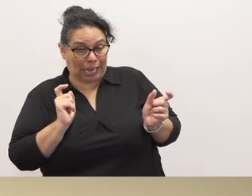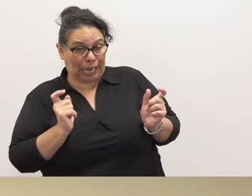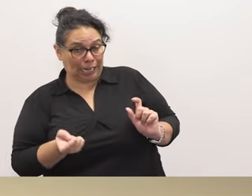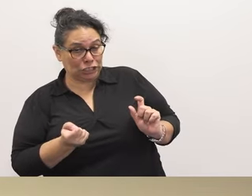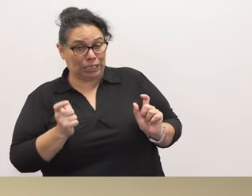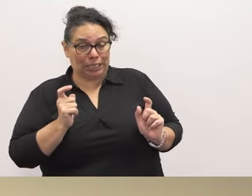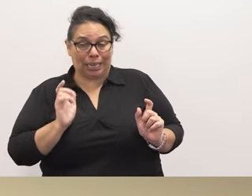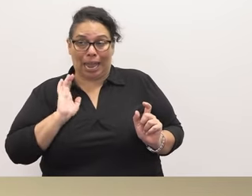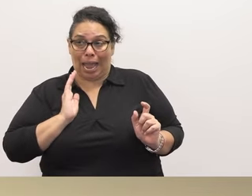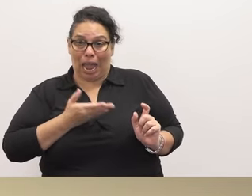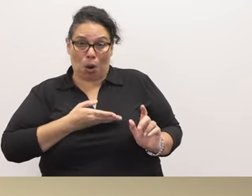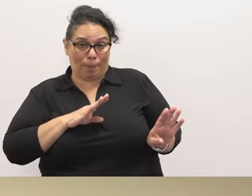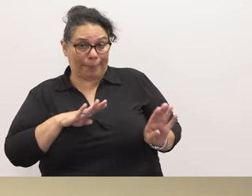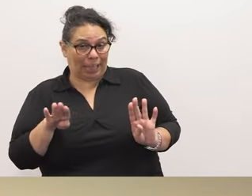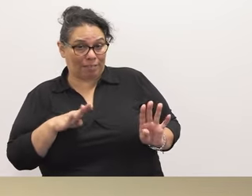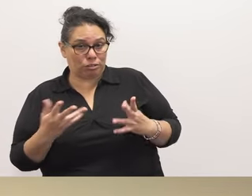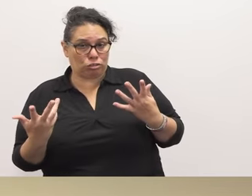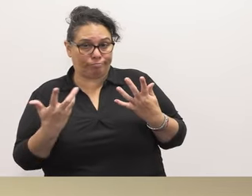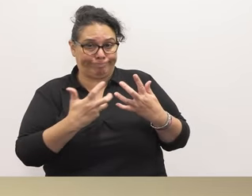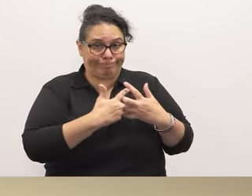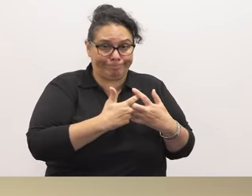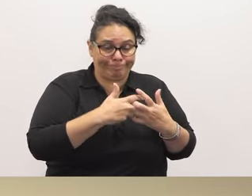to align with the student outcomes we want for our children?